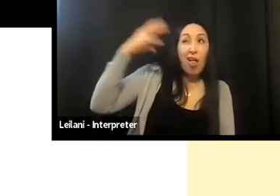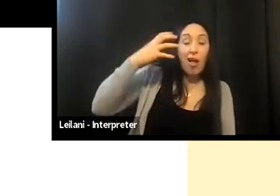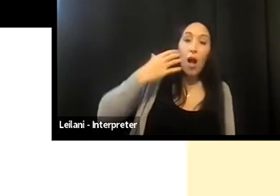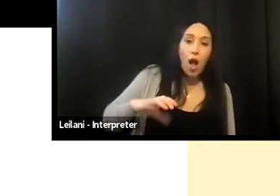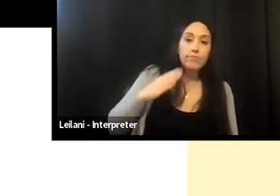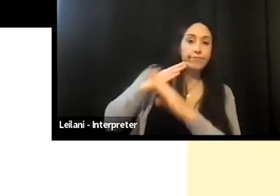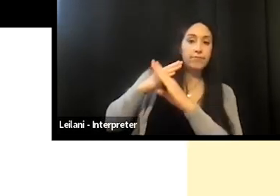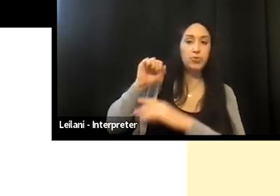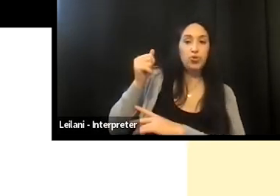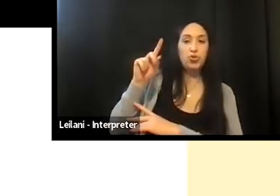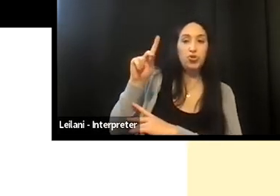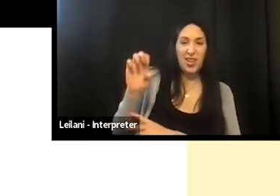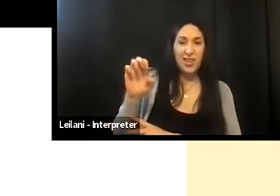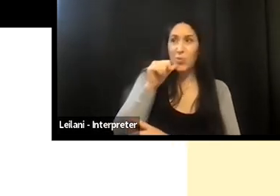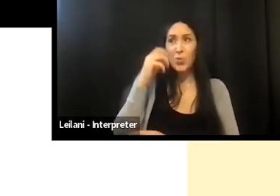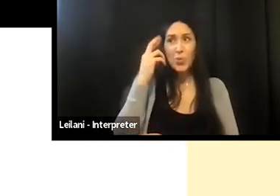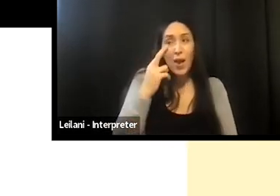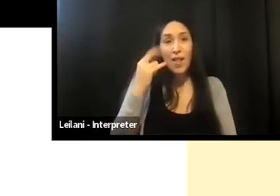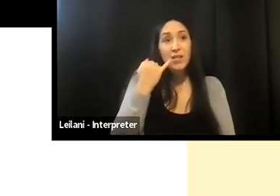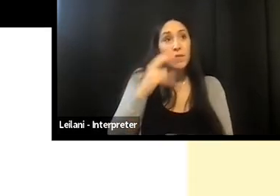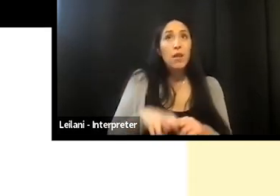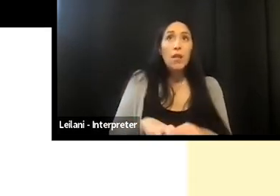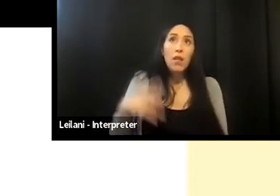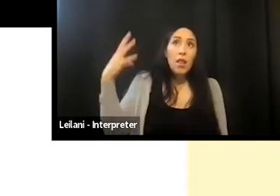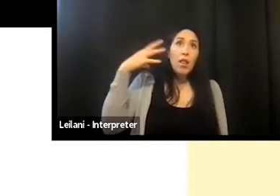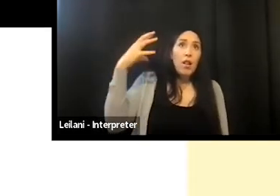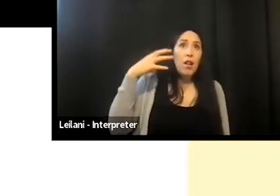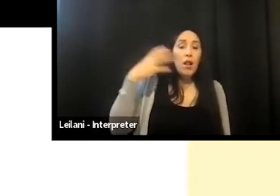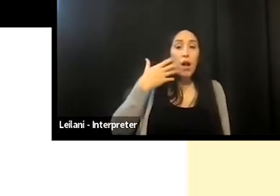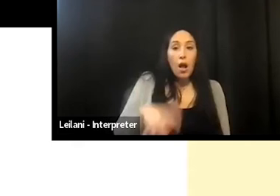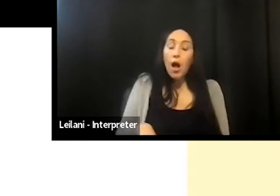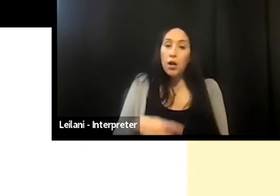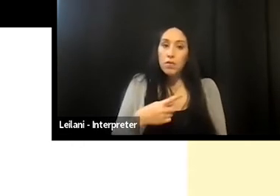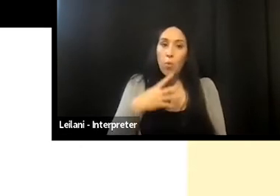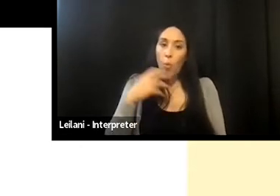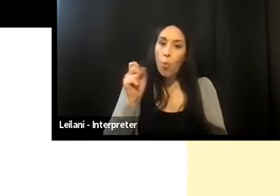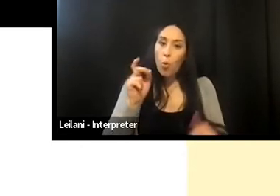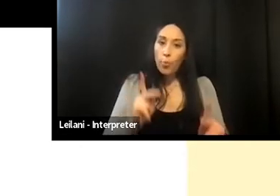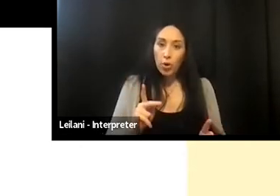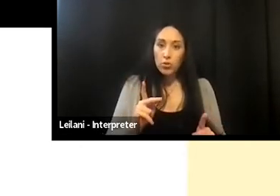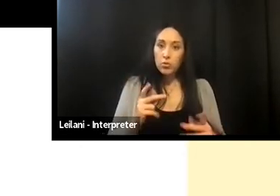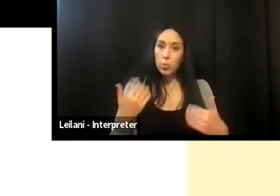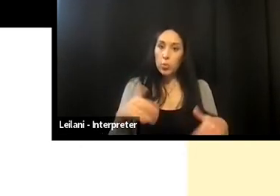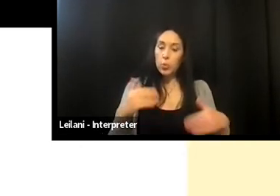it takes a toll, especially if you are older. And to have shade, not only provides comfort,